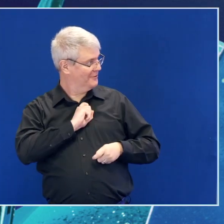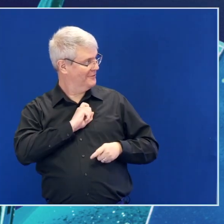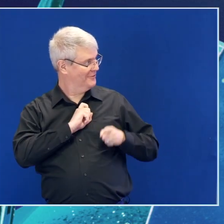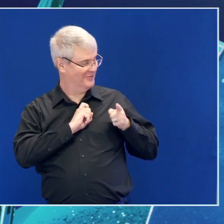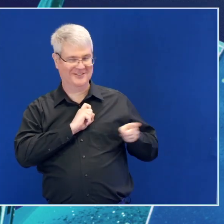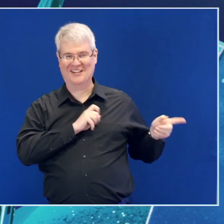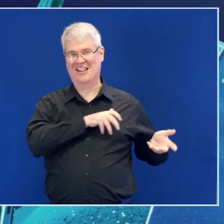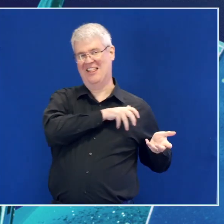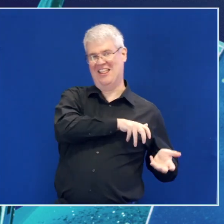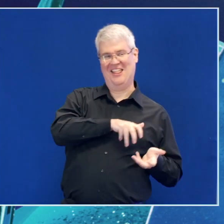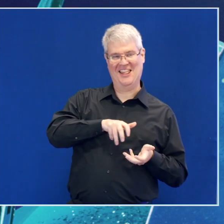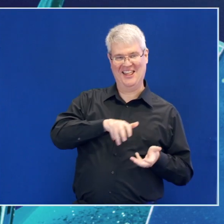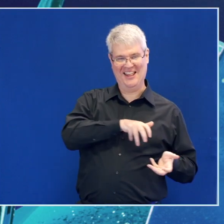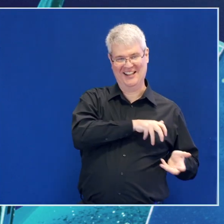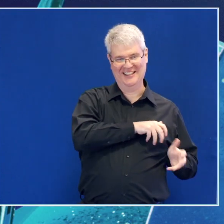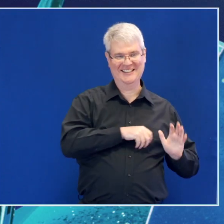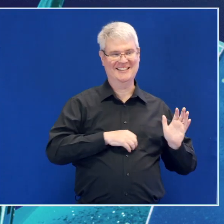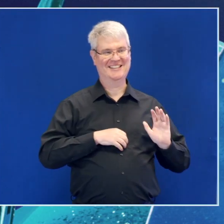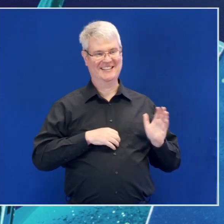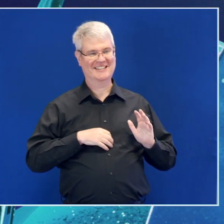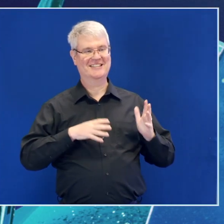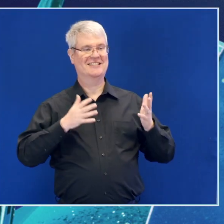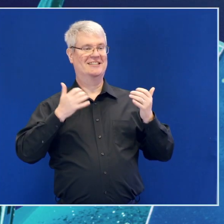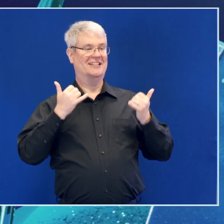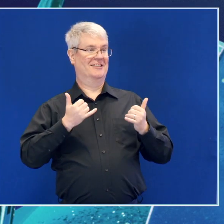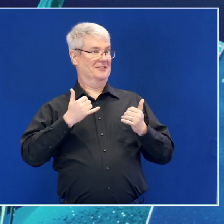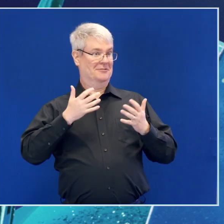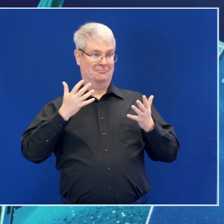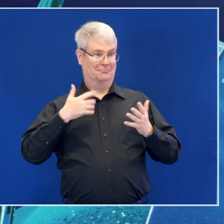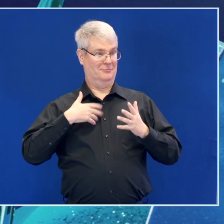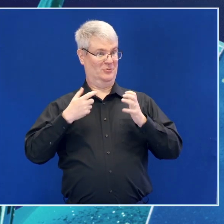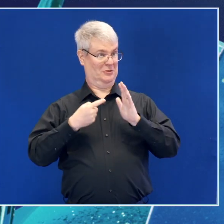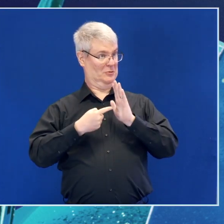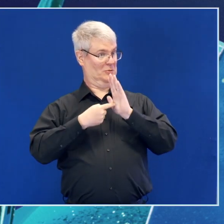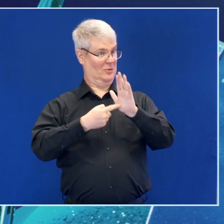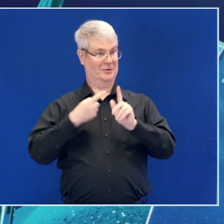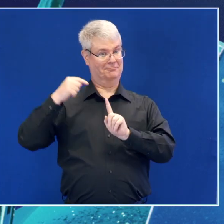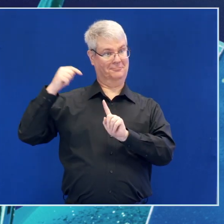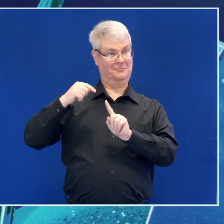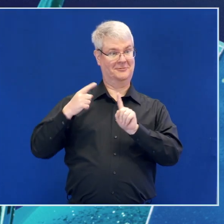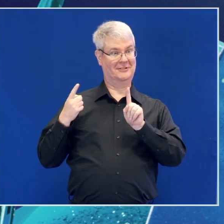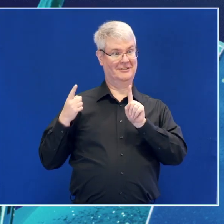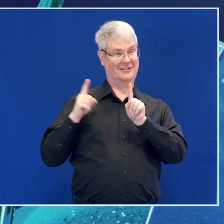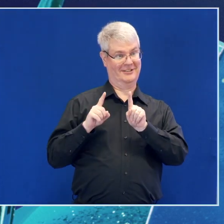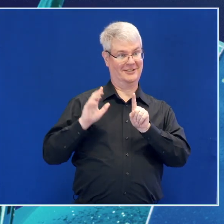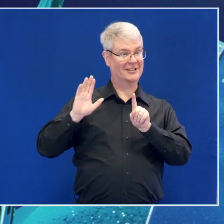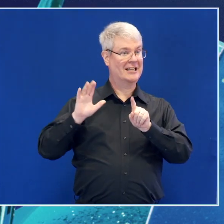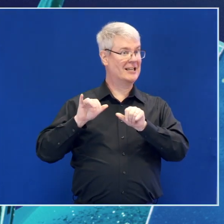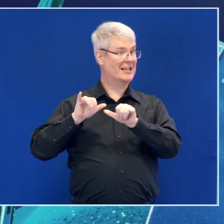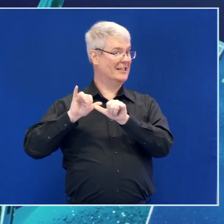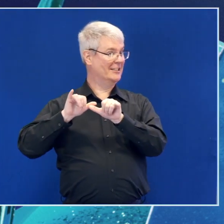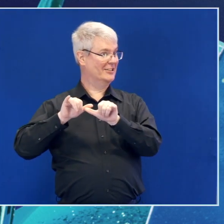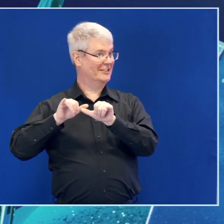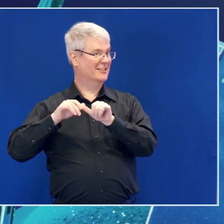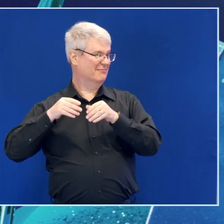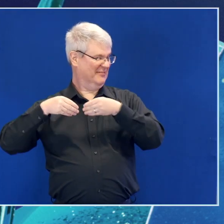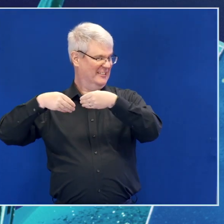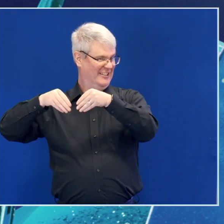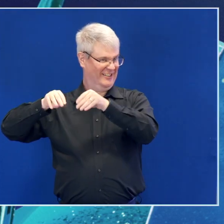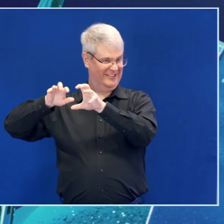Finally, I want to show you something that one of our Copilot solution engineers on the sales organization built using Cowork.